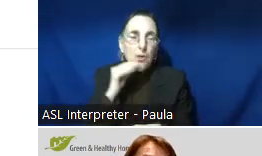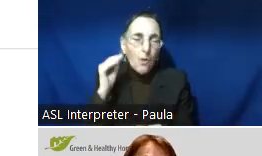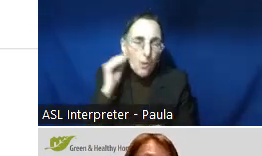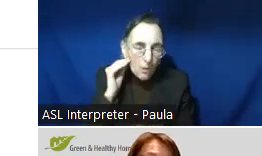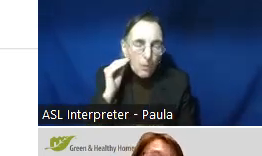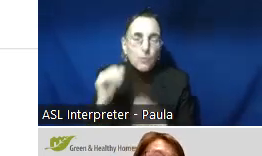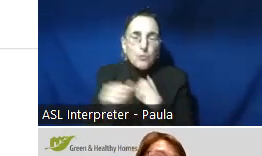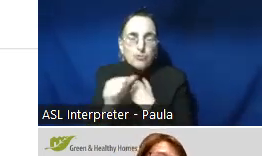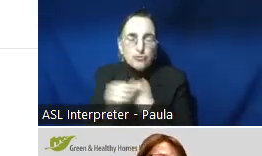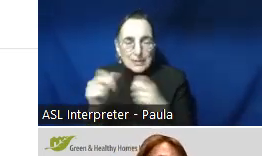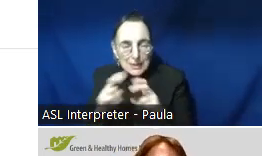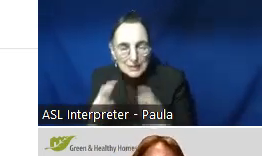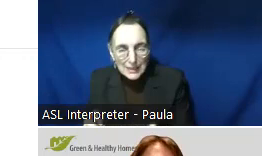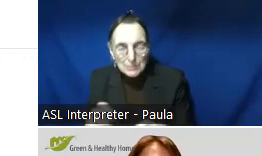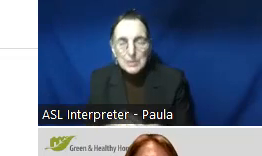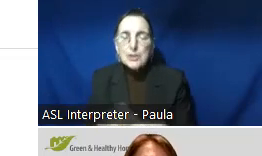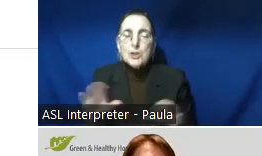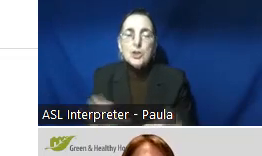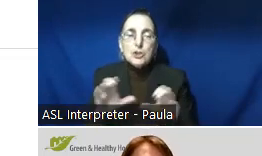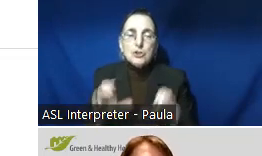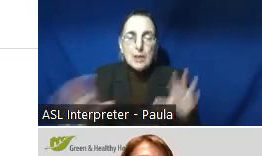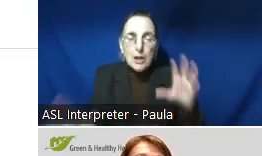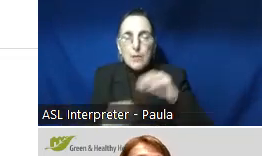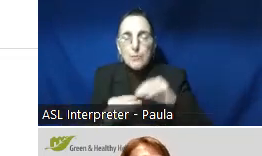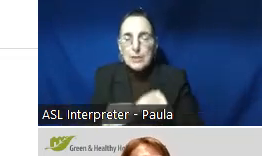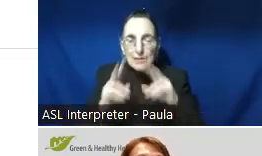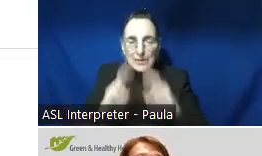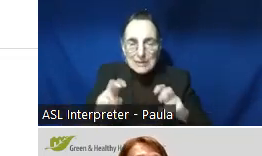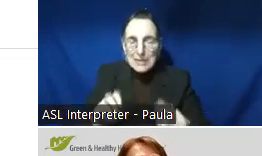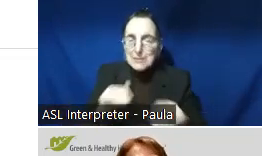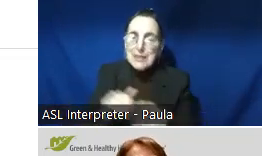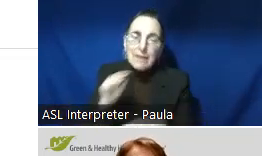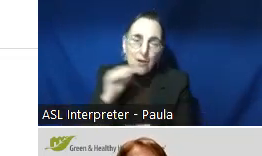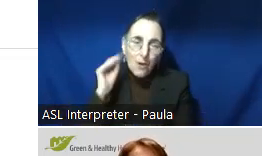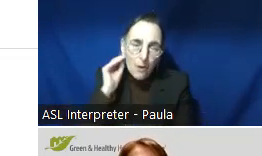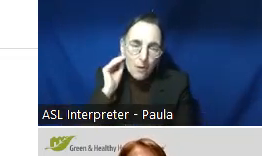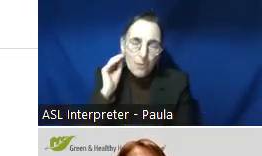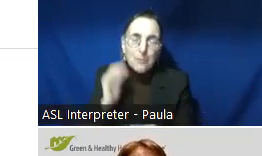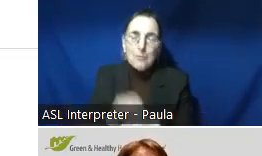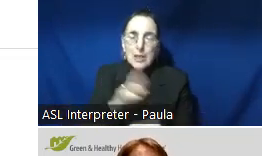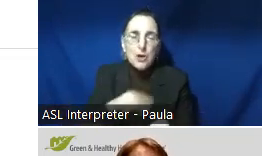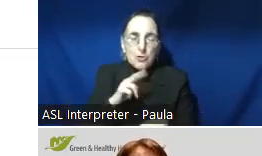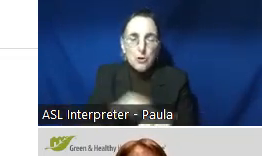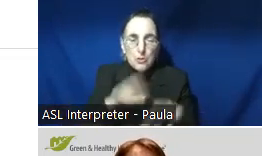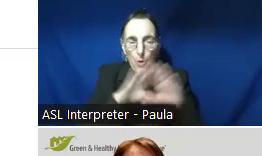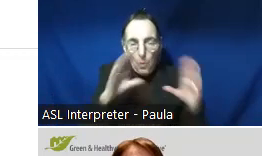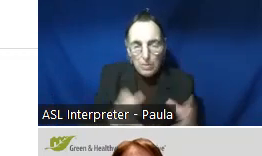a comprehensive assessment in the home and in our normal holistic housing programs and